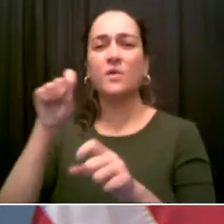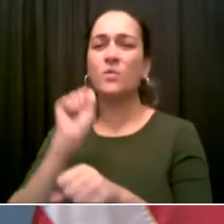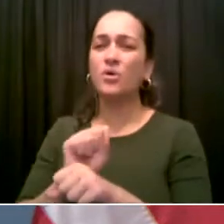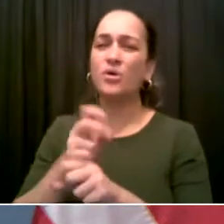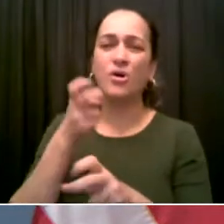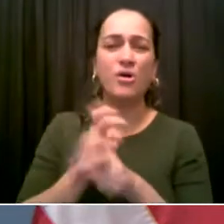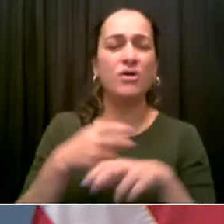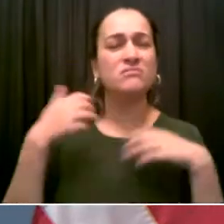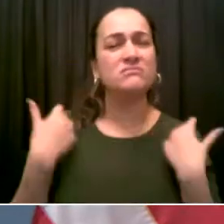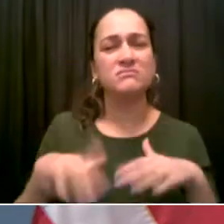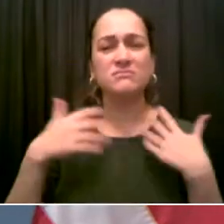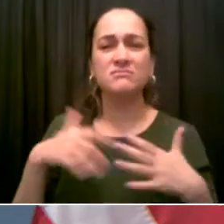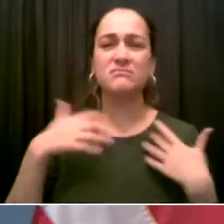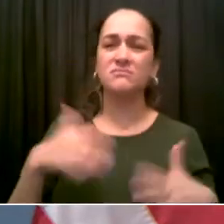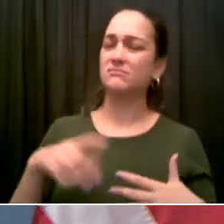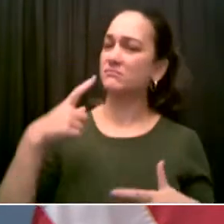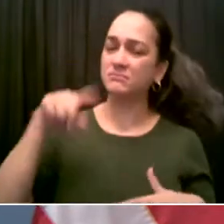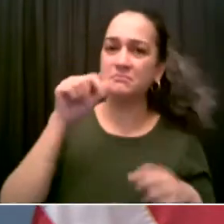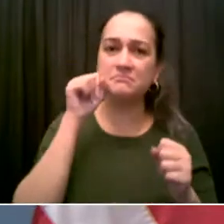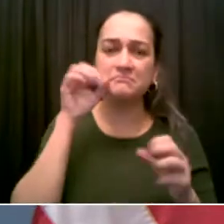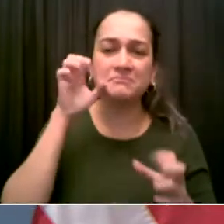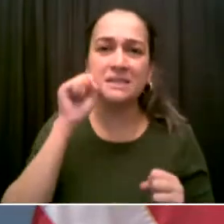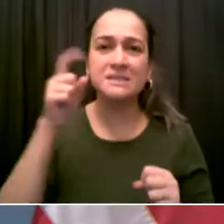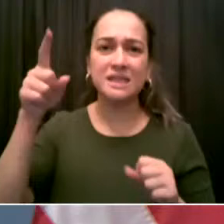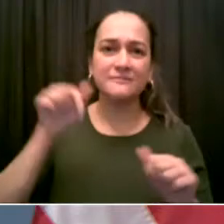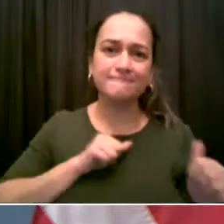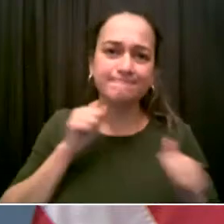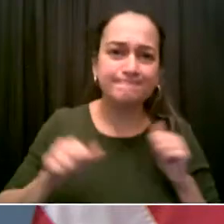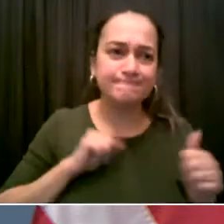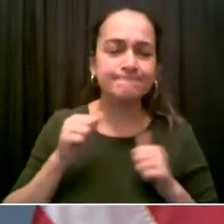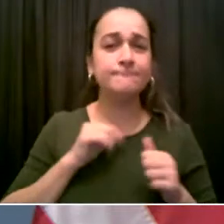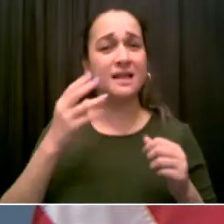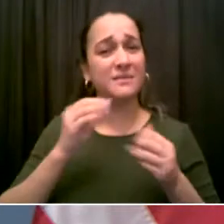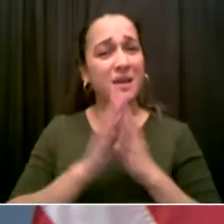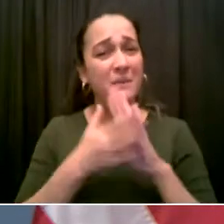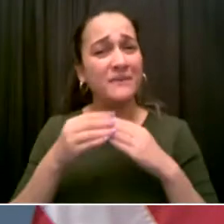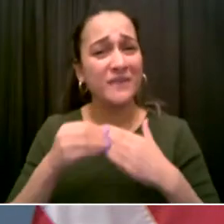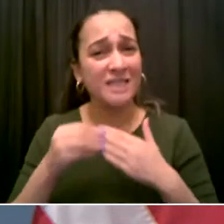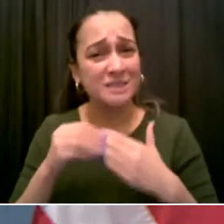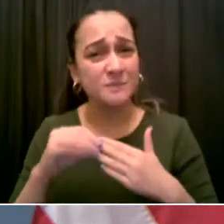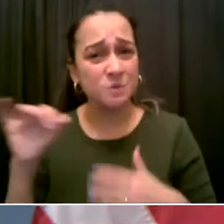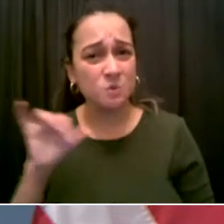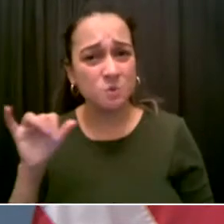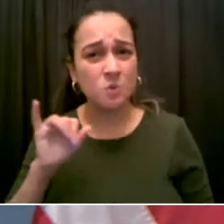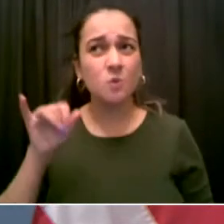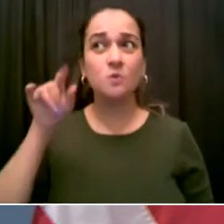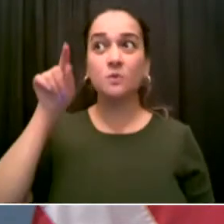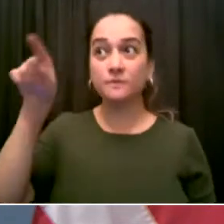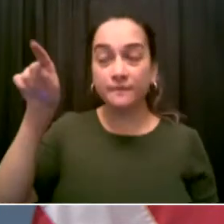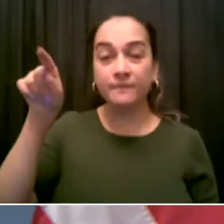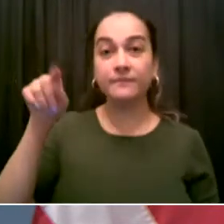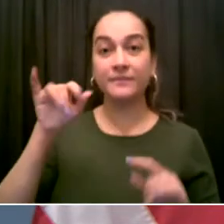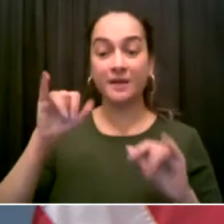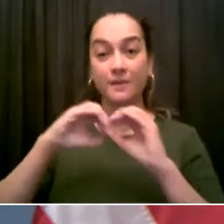DONE. THEY ARE EXPERT IN PROVIDING MENTAL HEALTH SERVICES. THEY TRANSPORTED